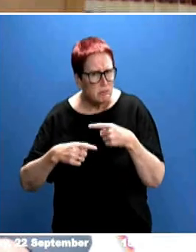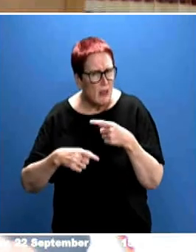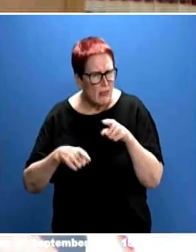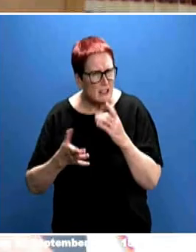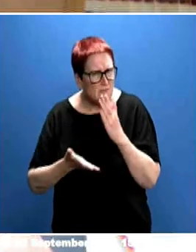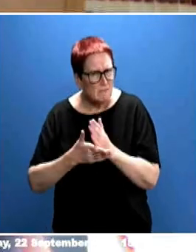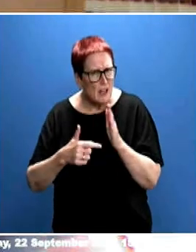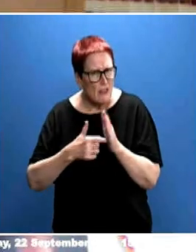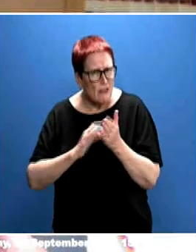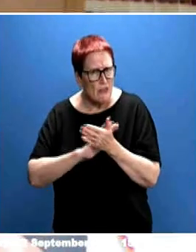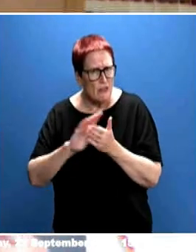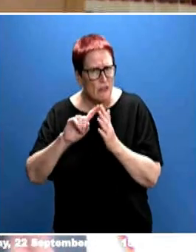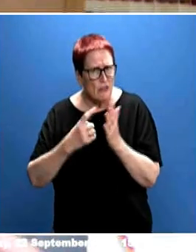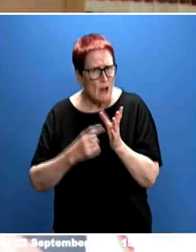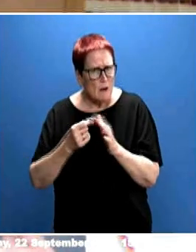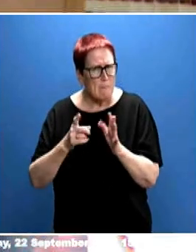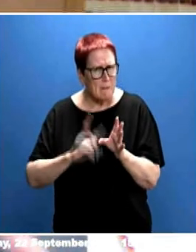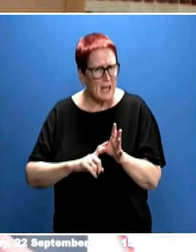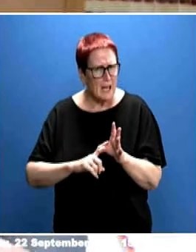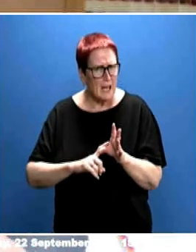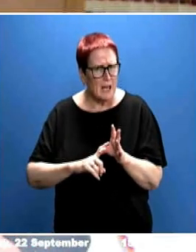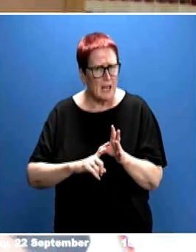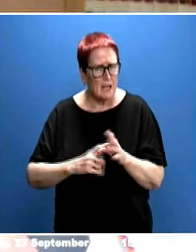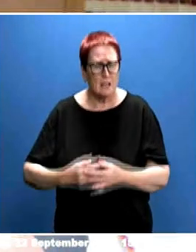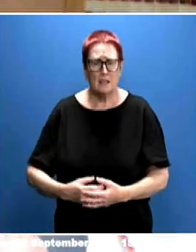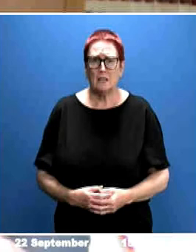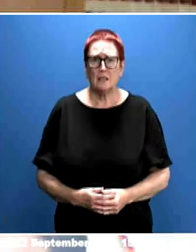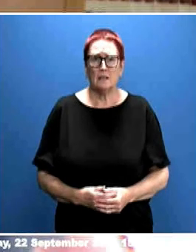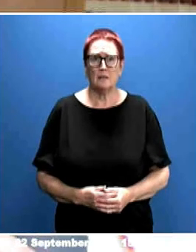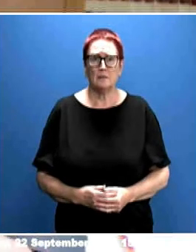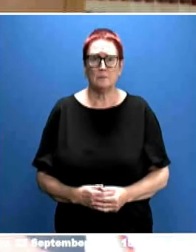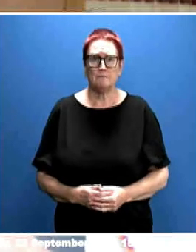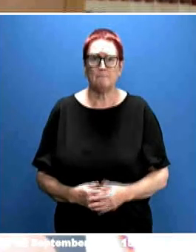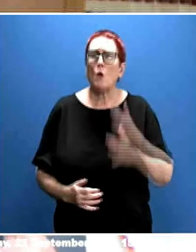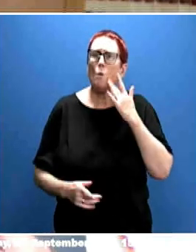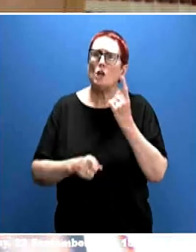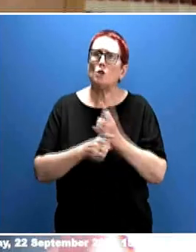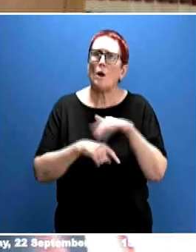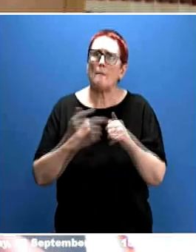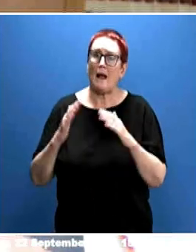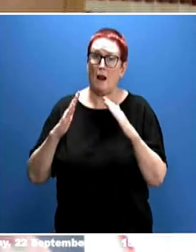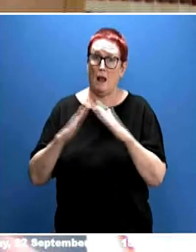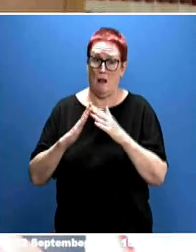The term that occurs in out-of-home care and in the literature